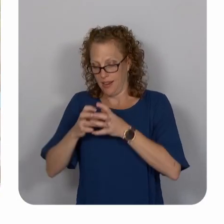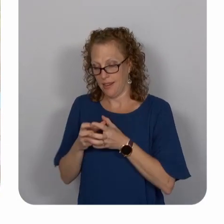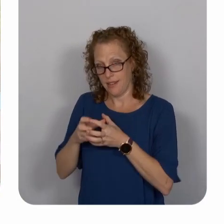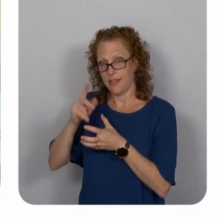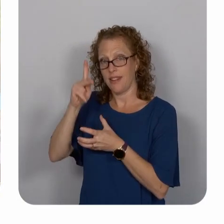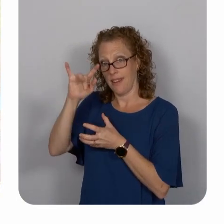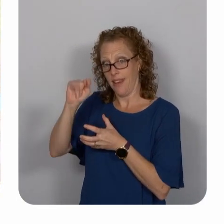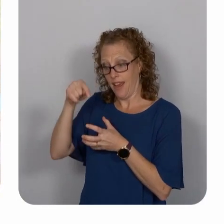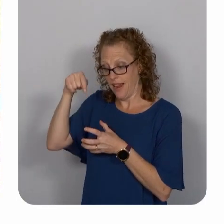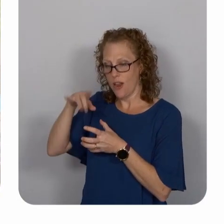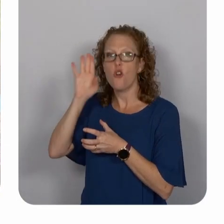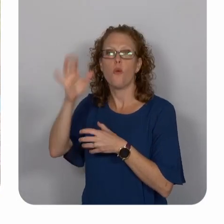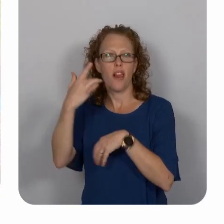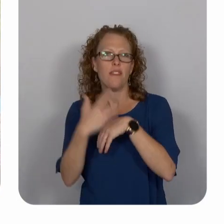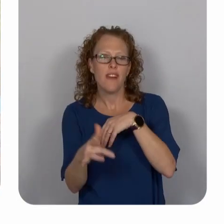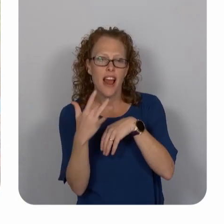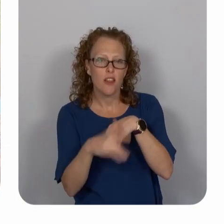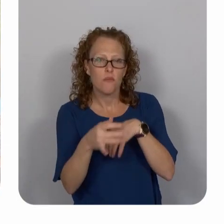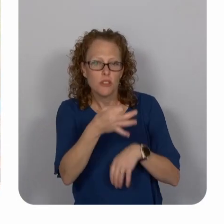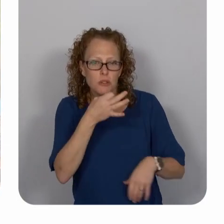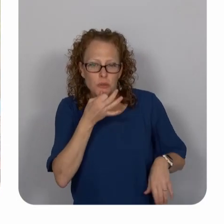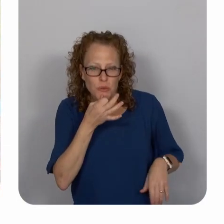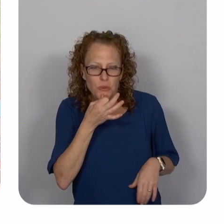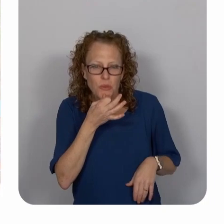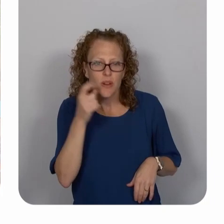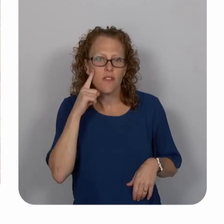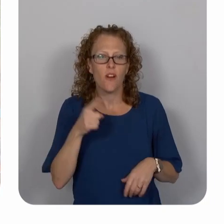for Unity and Unreal later this year.